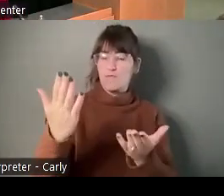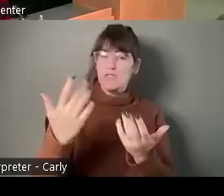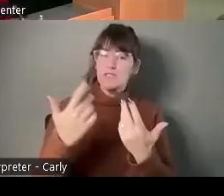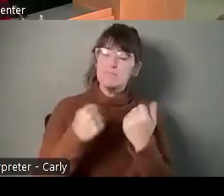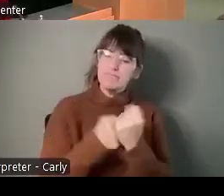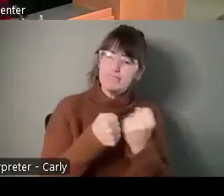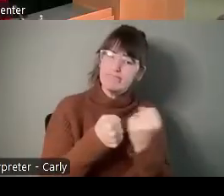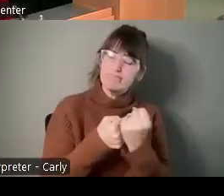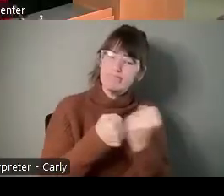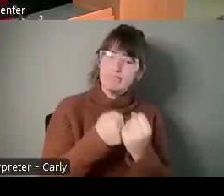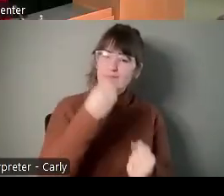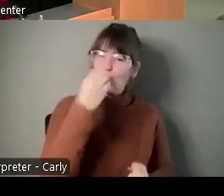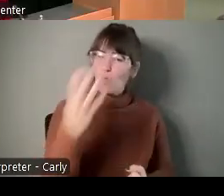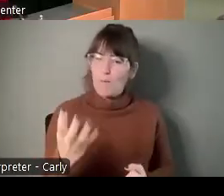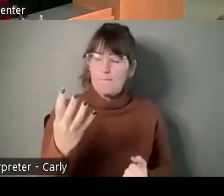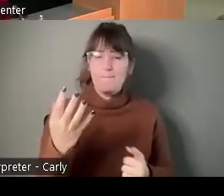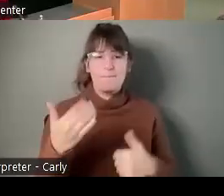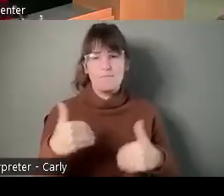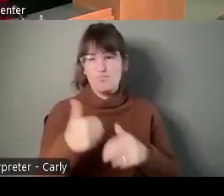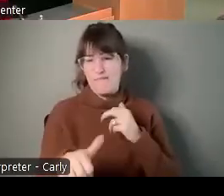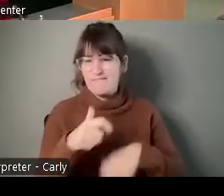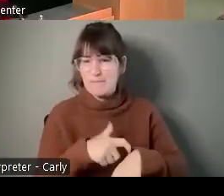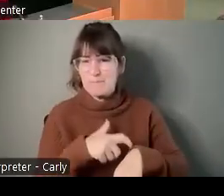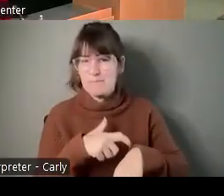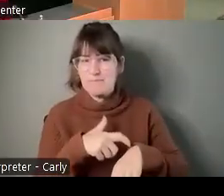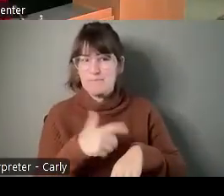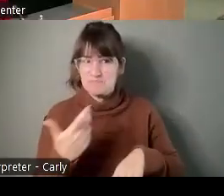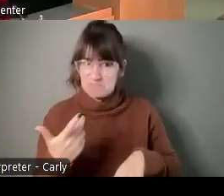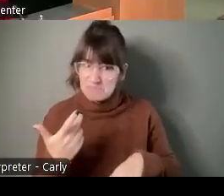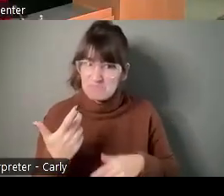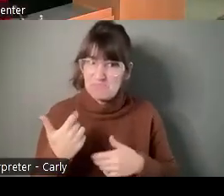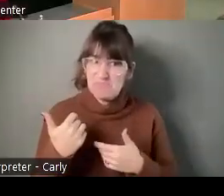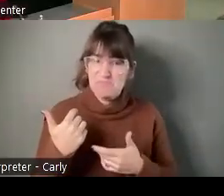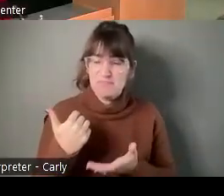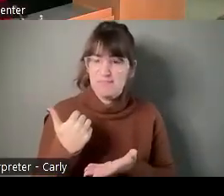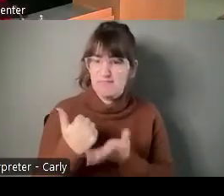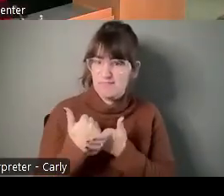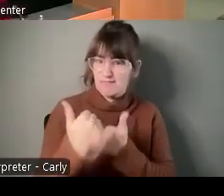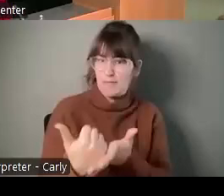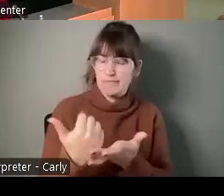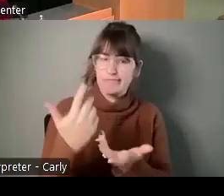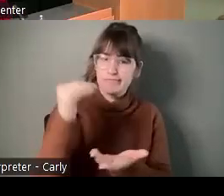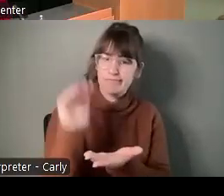and warmth during a vulnerable time, does that actually even further reduce their uh readmission